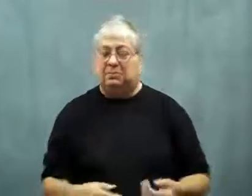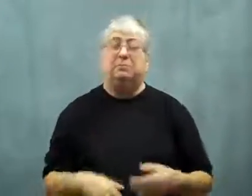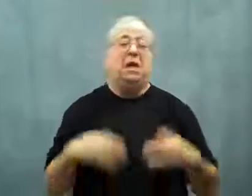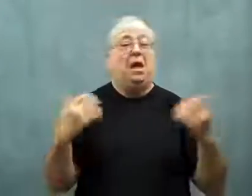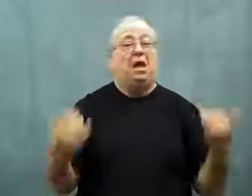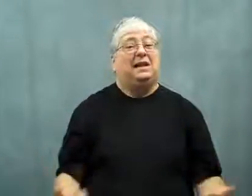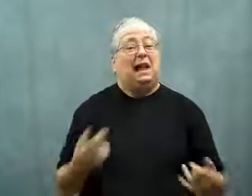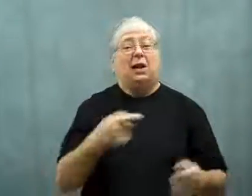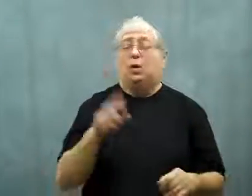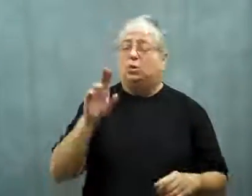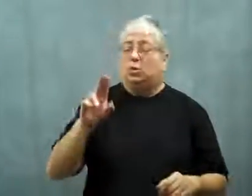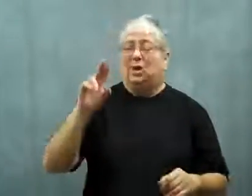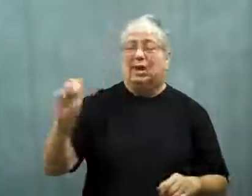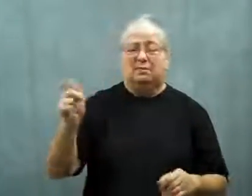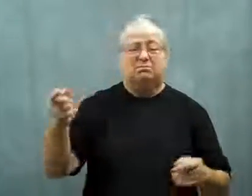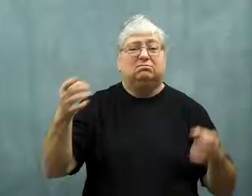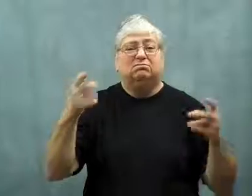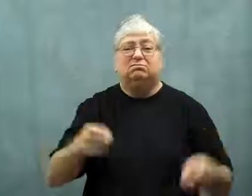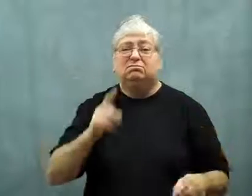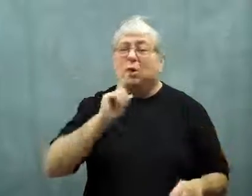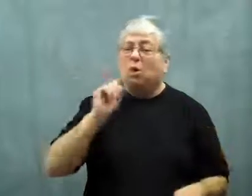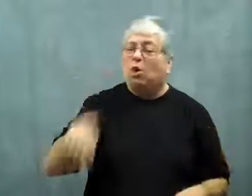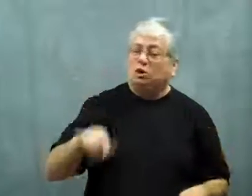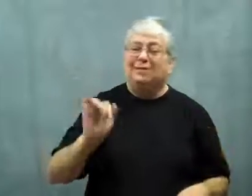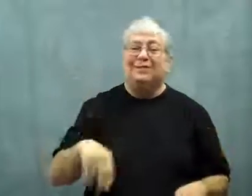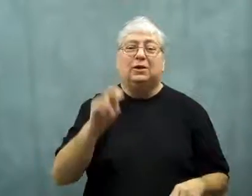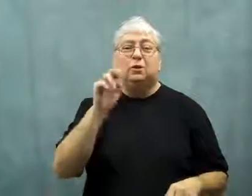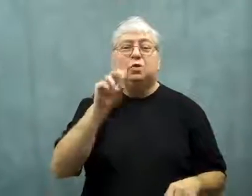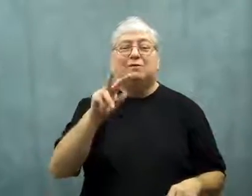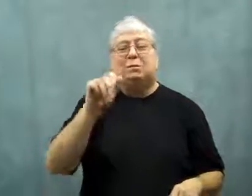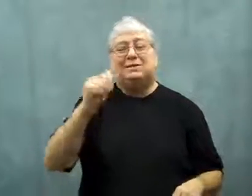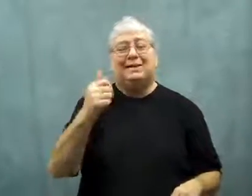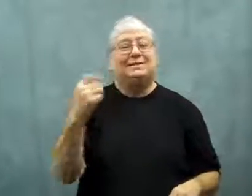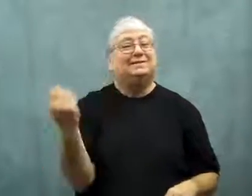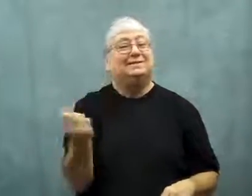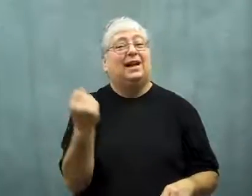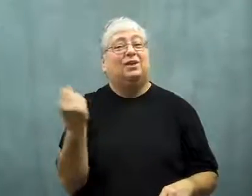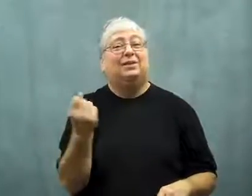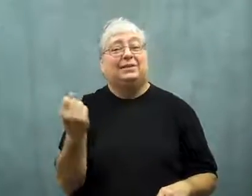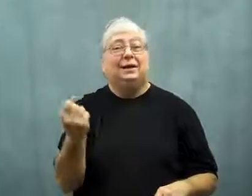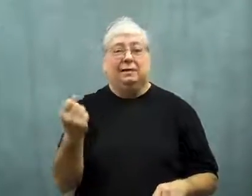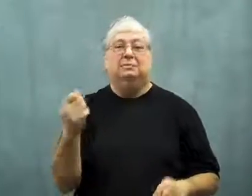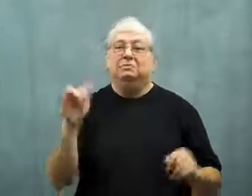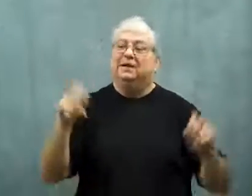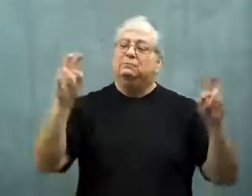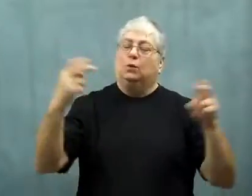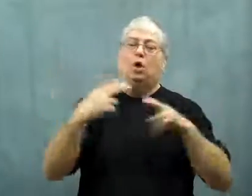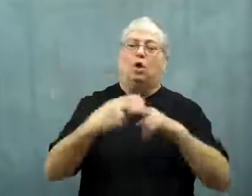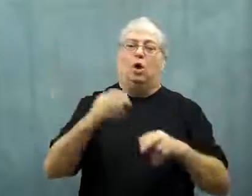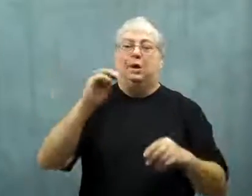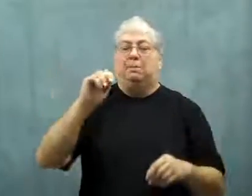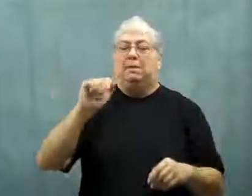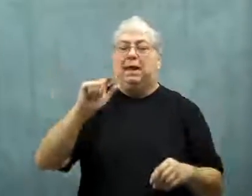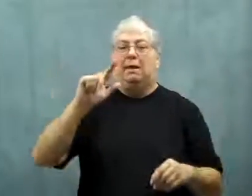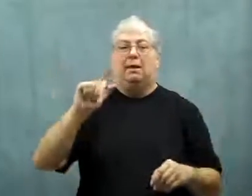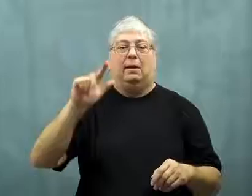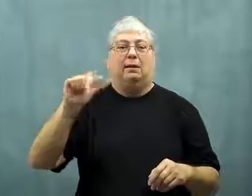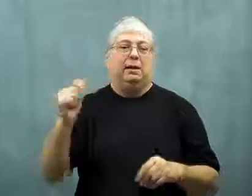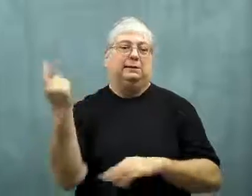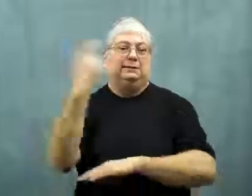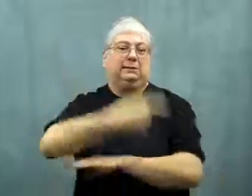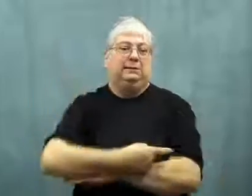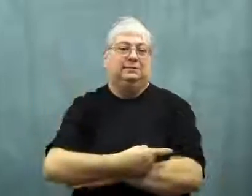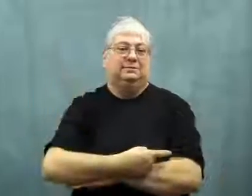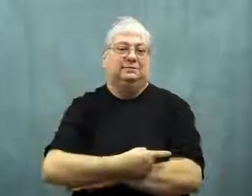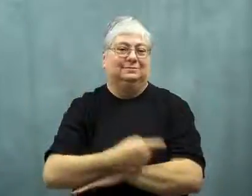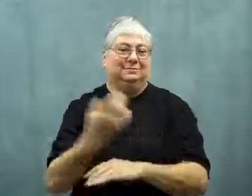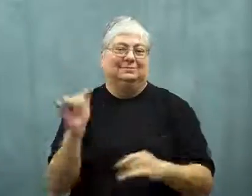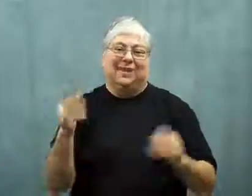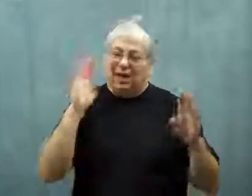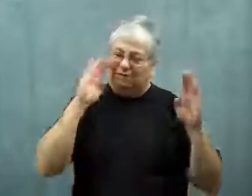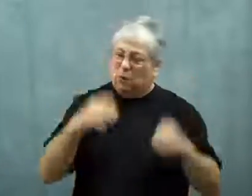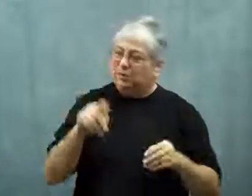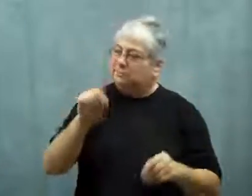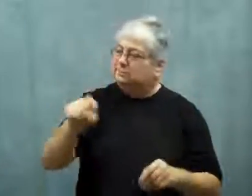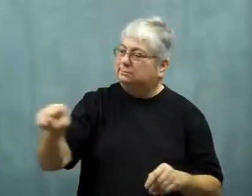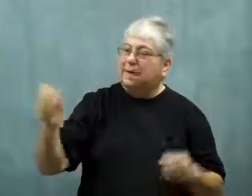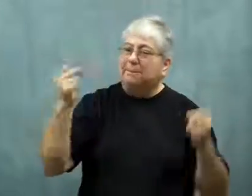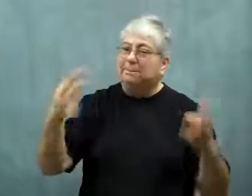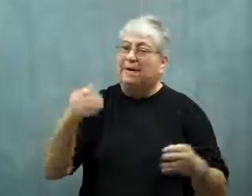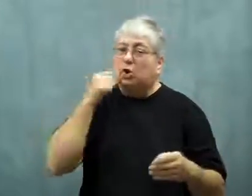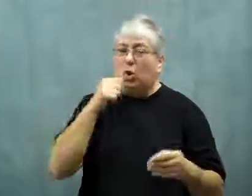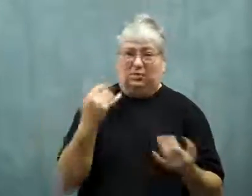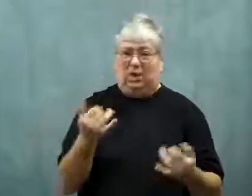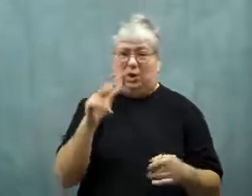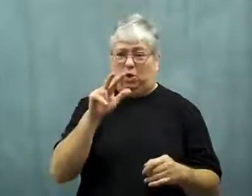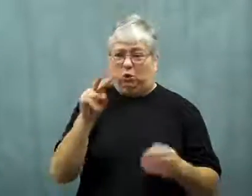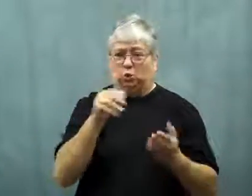The U.N. has declared Saturday, November 10, Malala Day